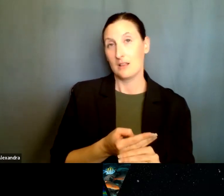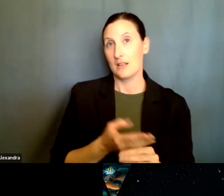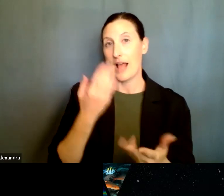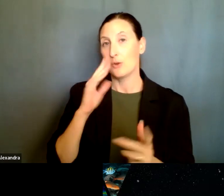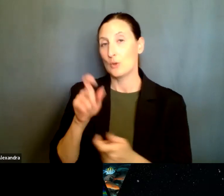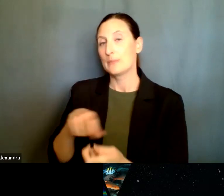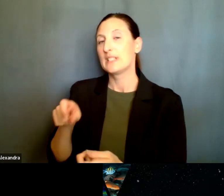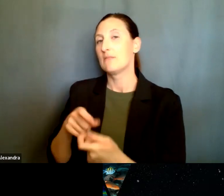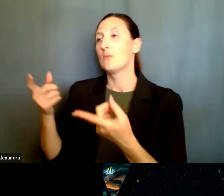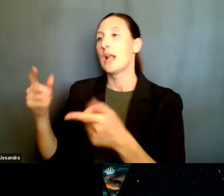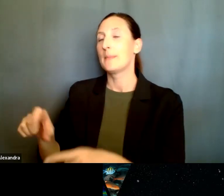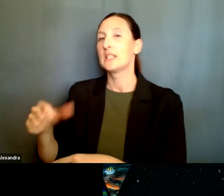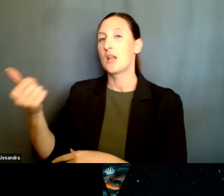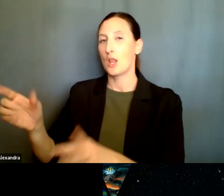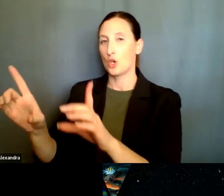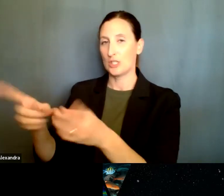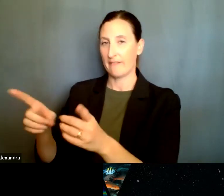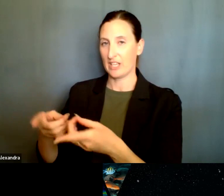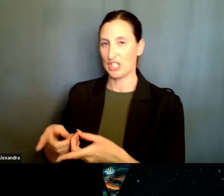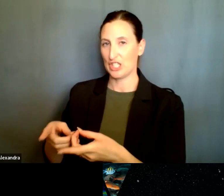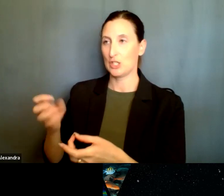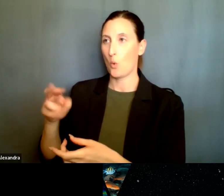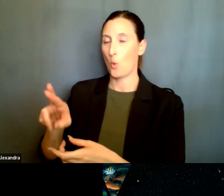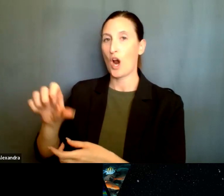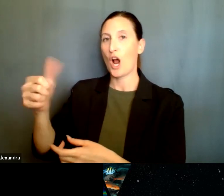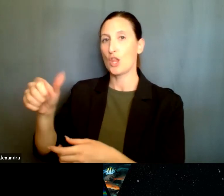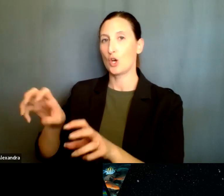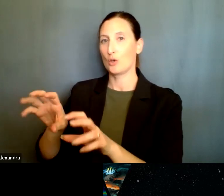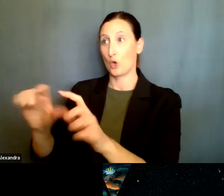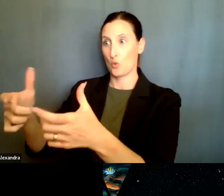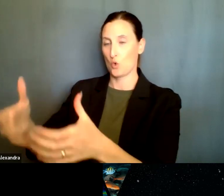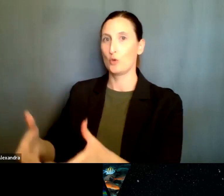happens in other divisions or in other directorates, but if you look in the PAPPG,